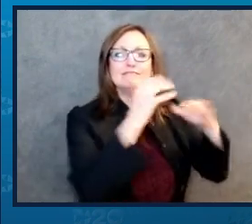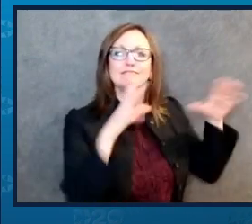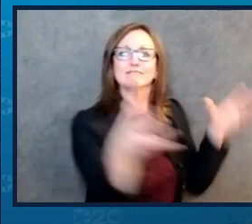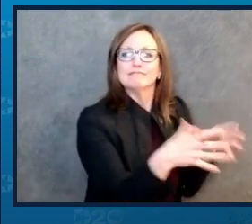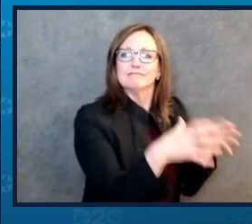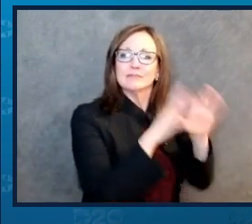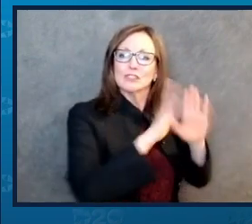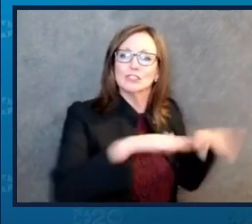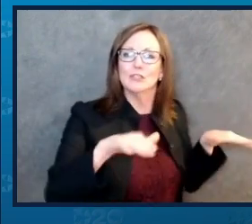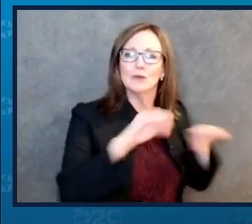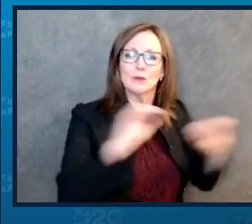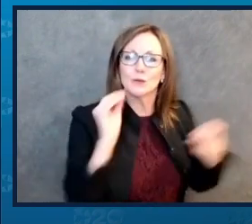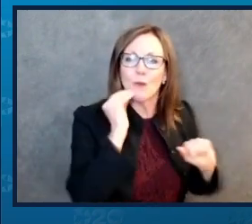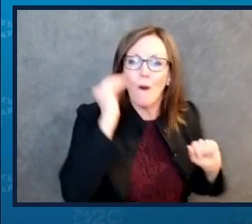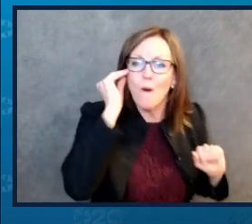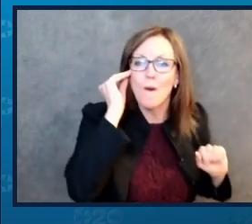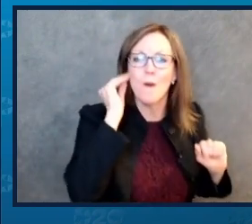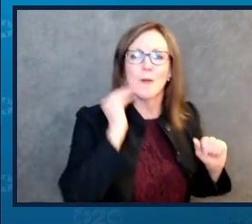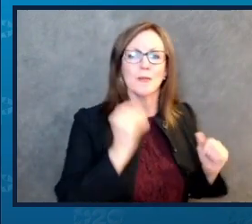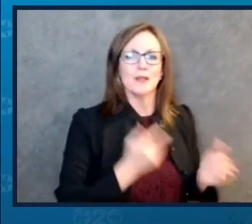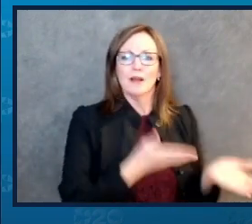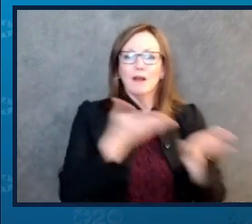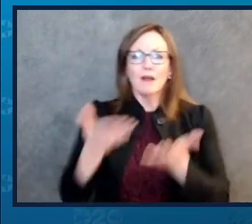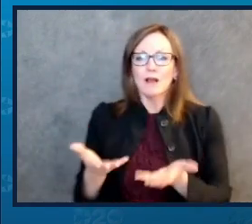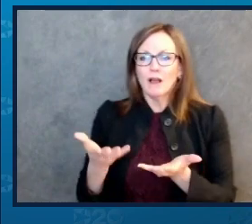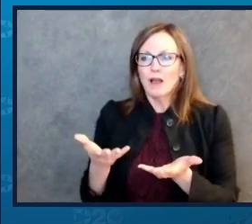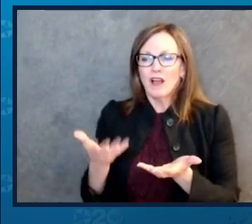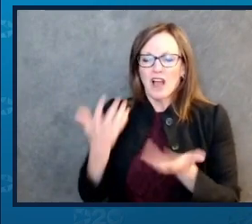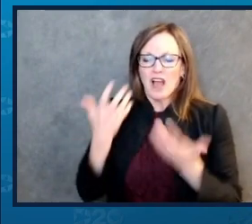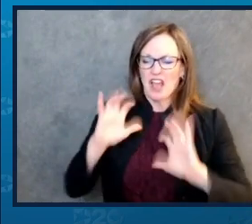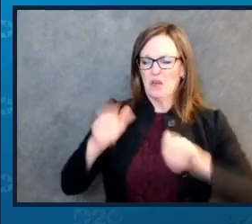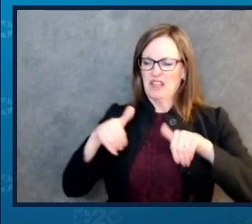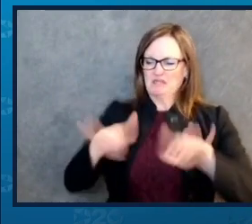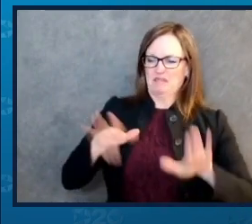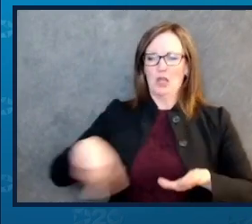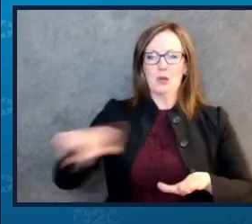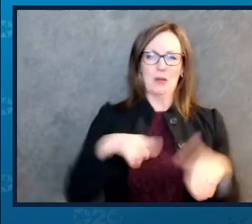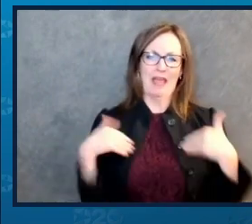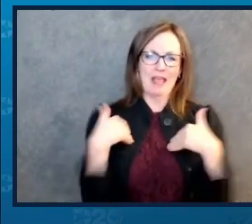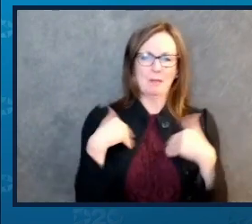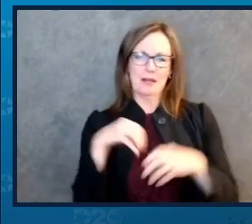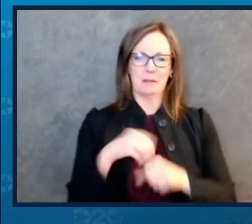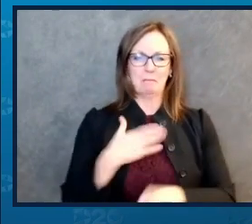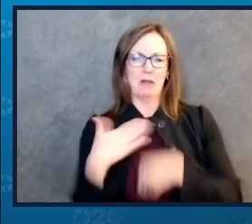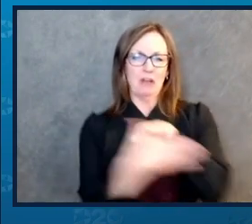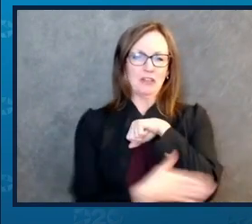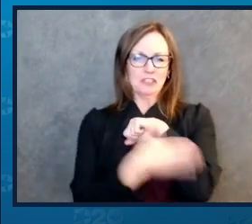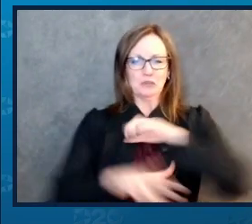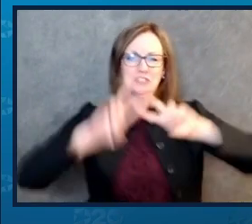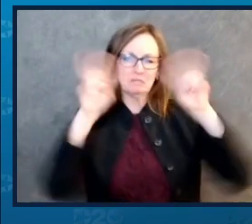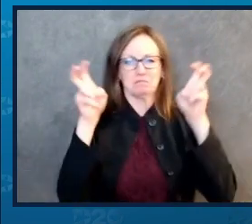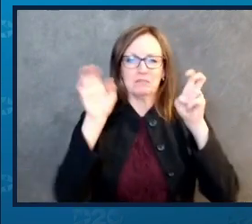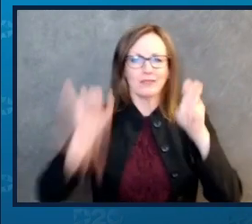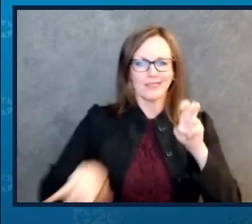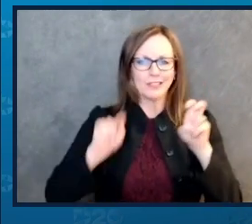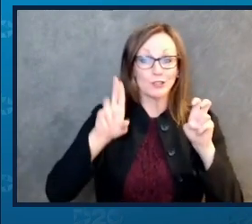COUNTRY. THEY ARE ANIMALS. MR. PRESIDENT, MY MOM IS THE